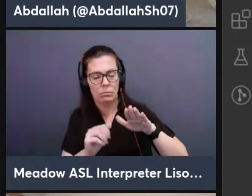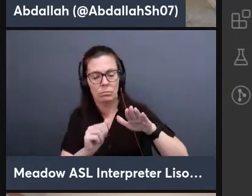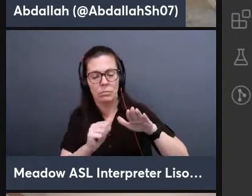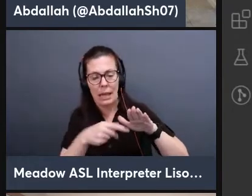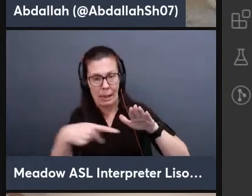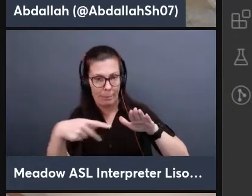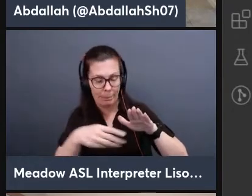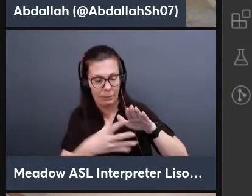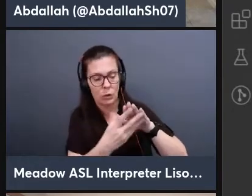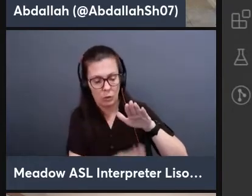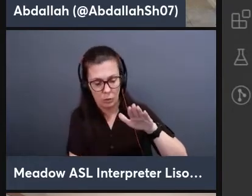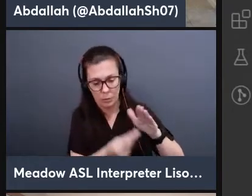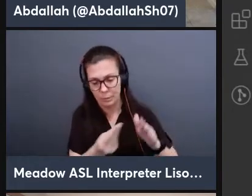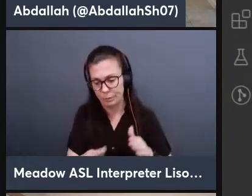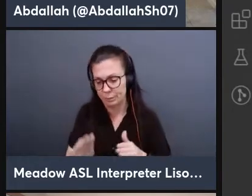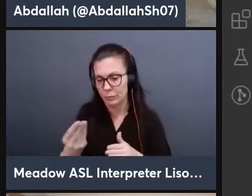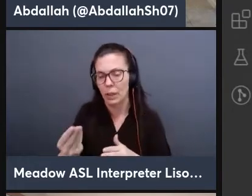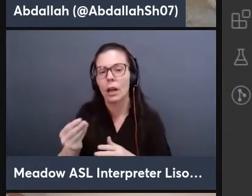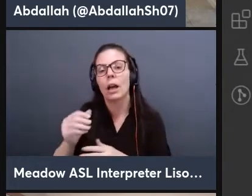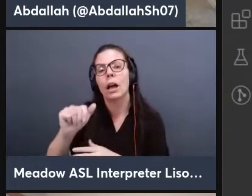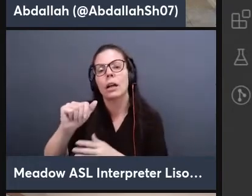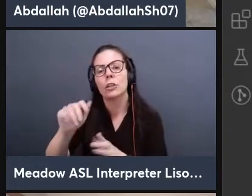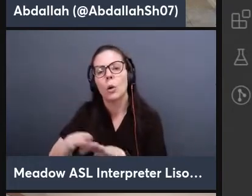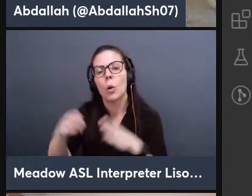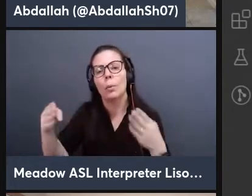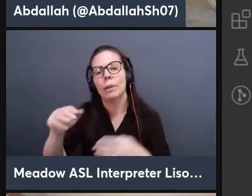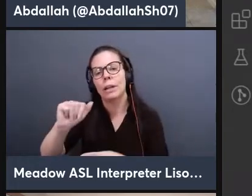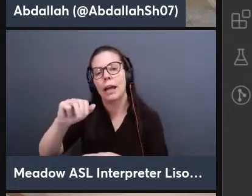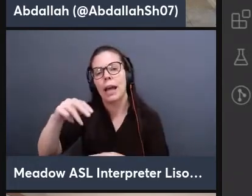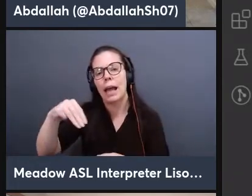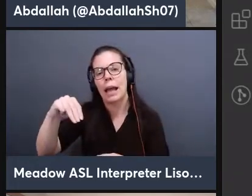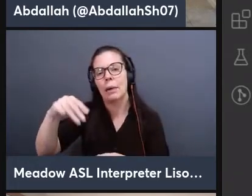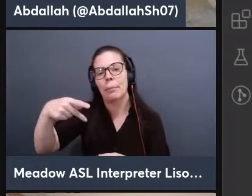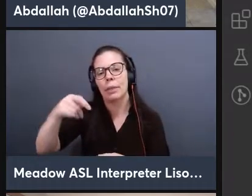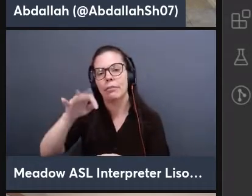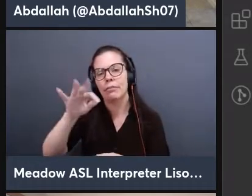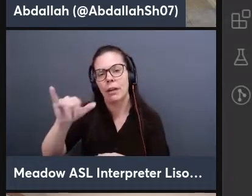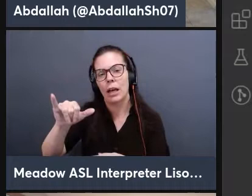to the Amplify folder to backend, and then function,